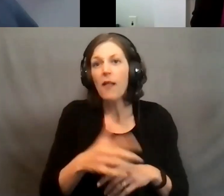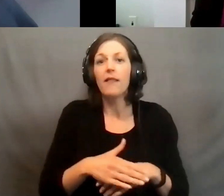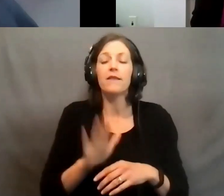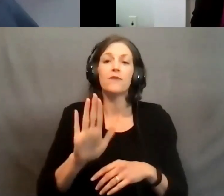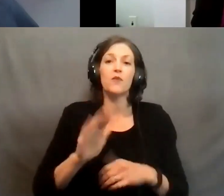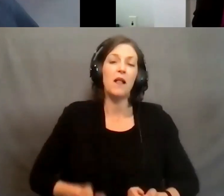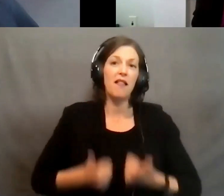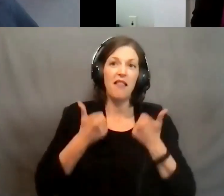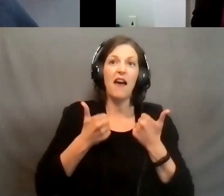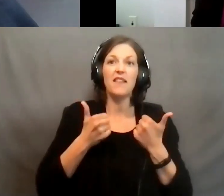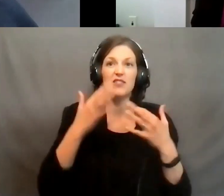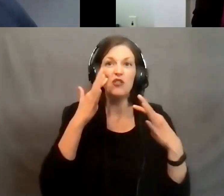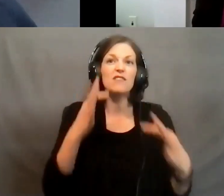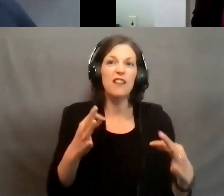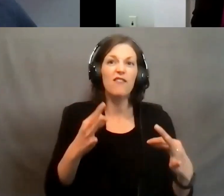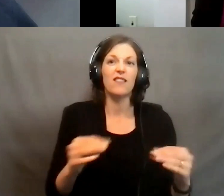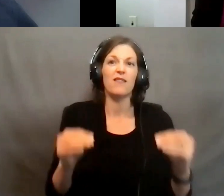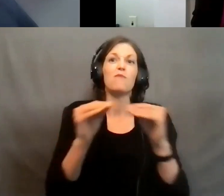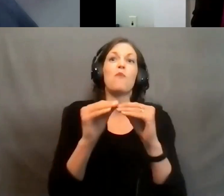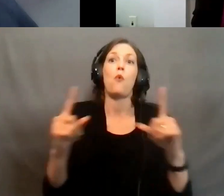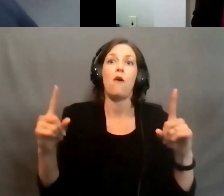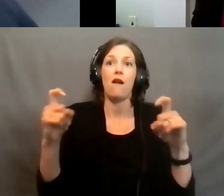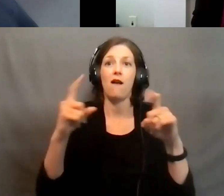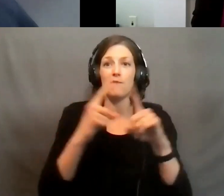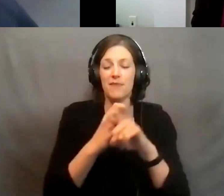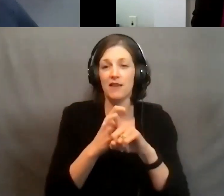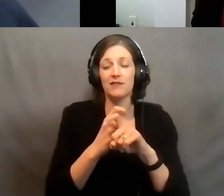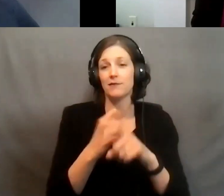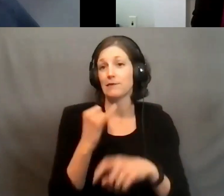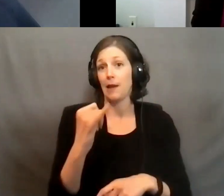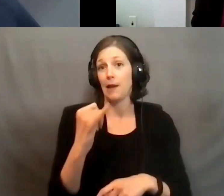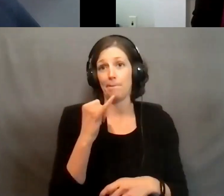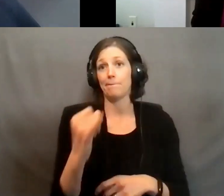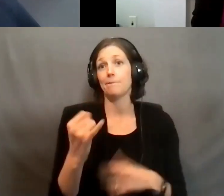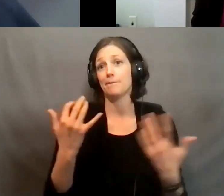certainly more complex as our hours 13:12:47 as was in prior years.